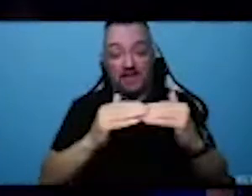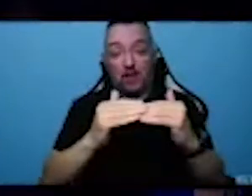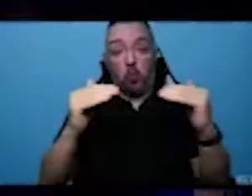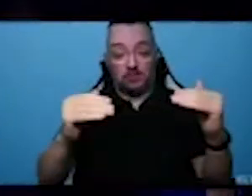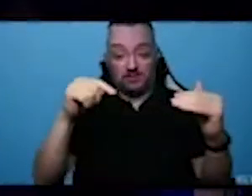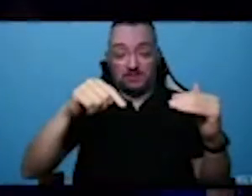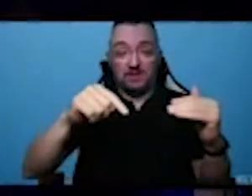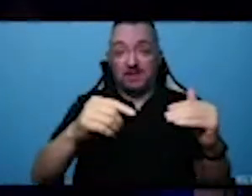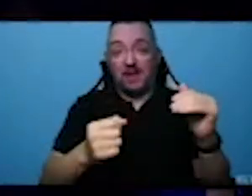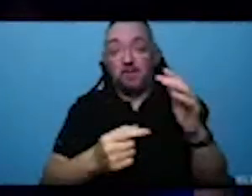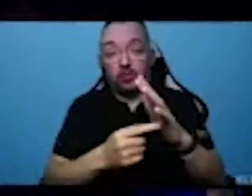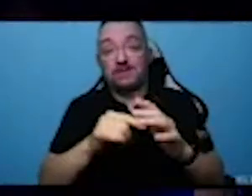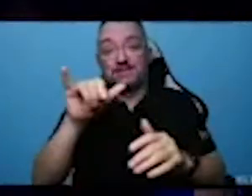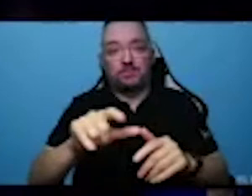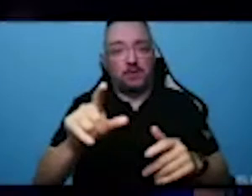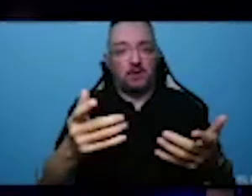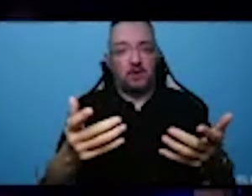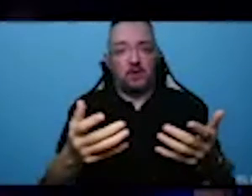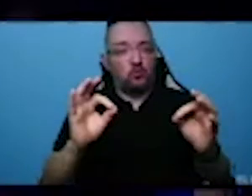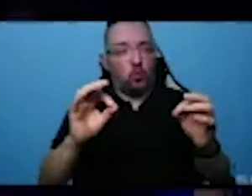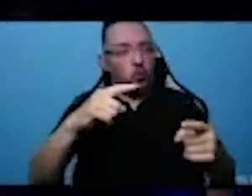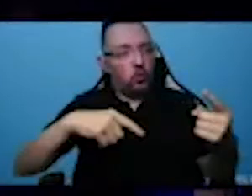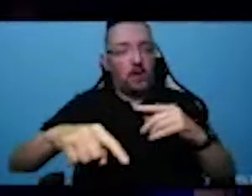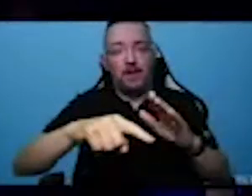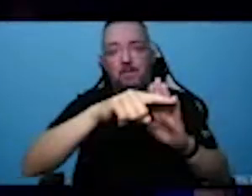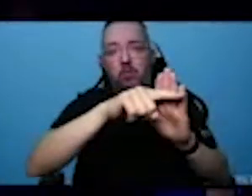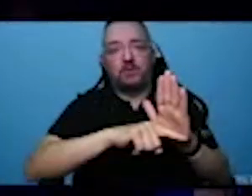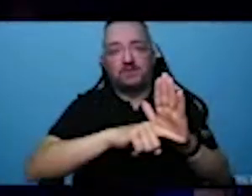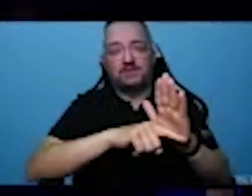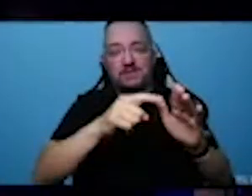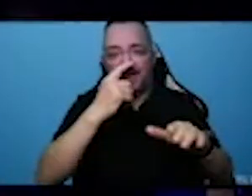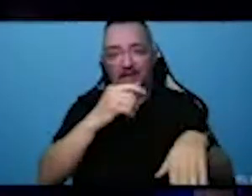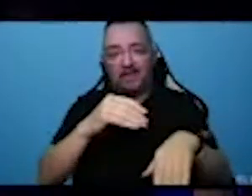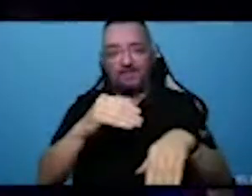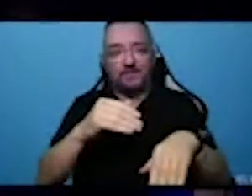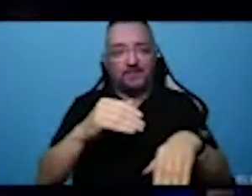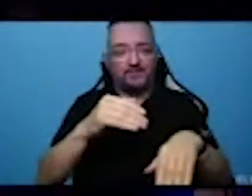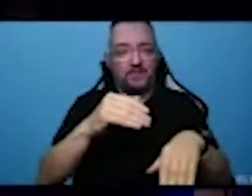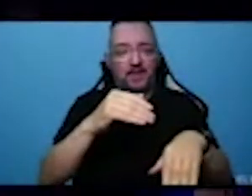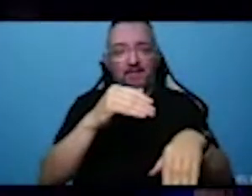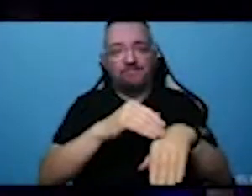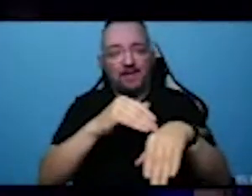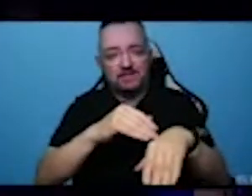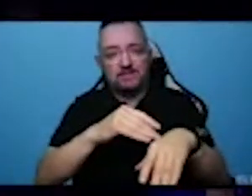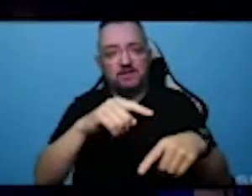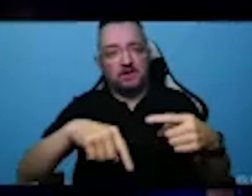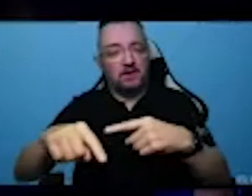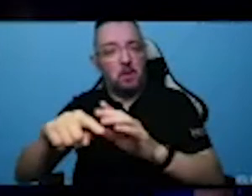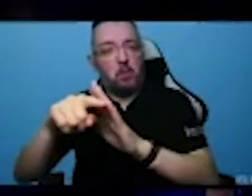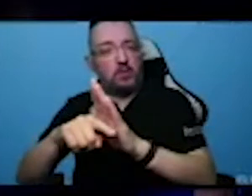any policy area that doesn't impact, um, or has a consequence on inequality. And is not impacted or has a consequence for the public.